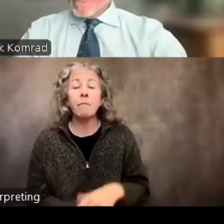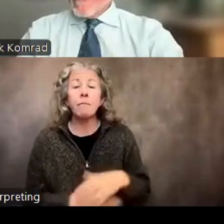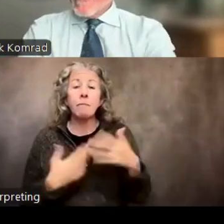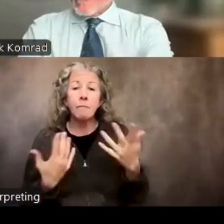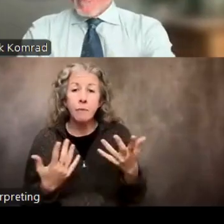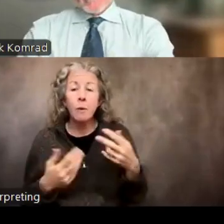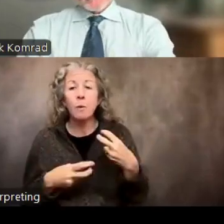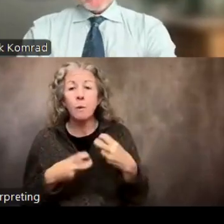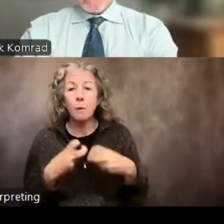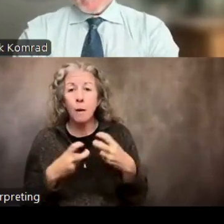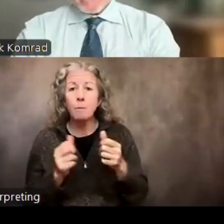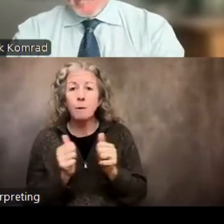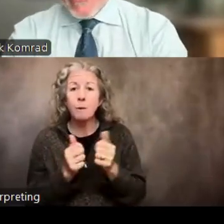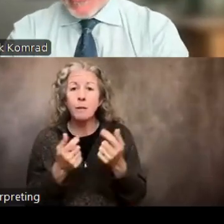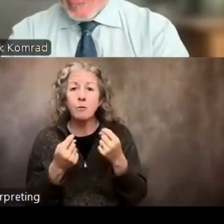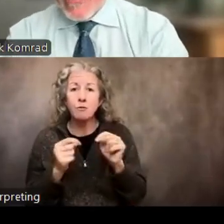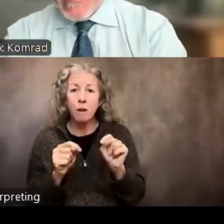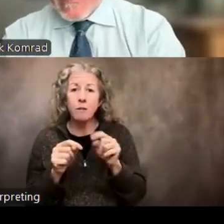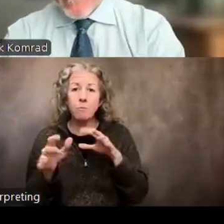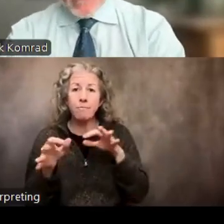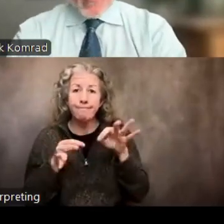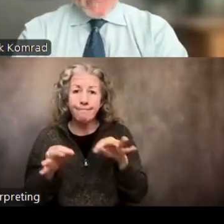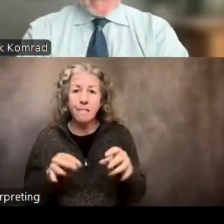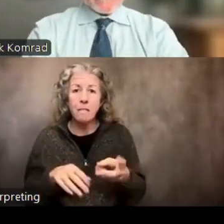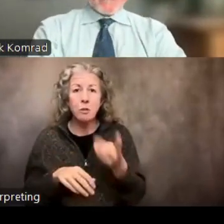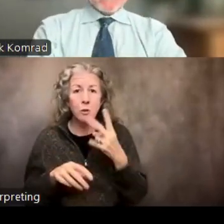with trying to articulate these two different ways of thinking